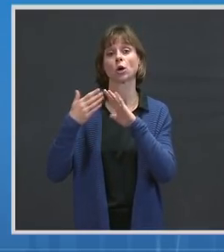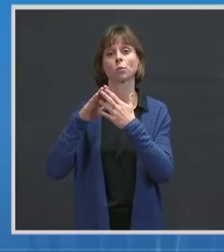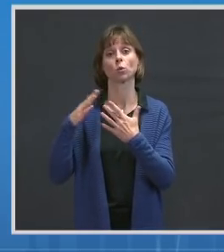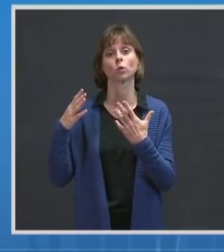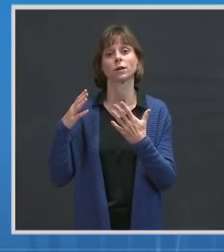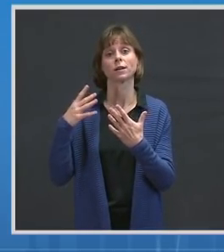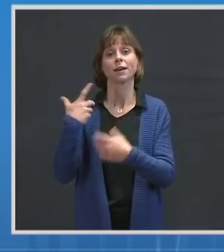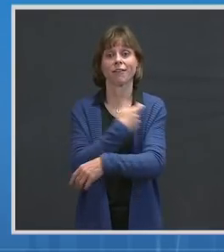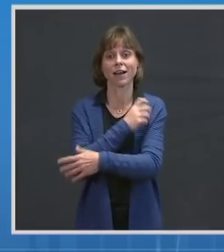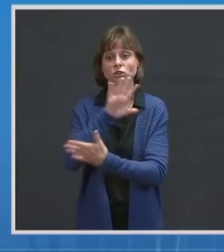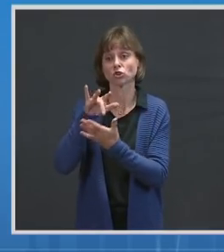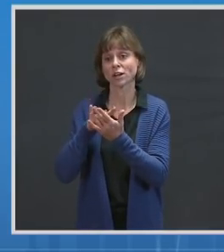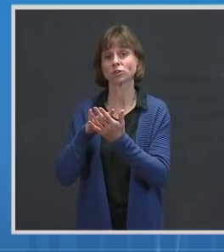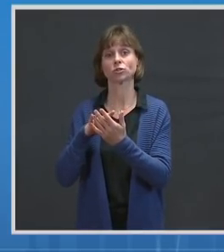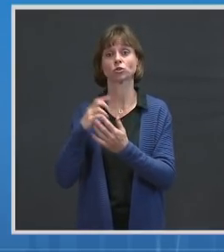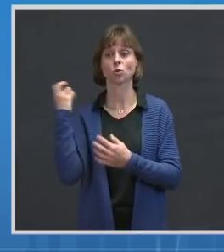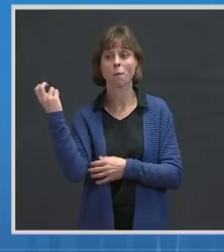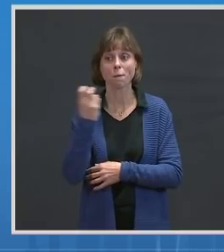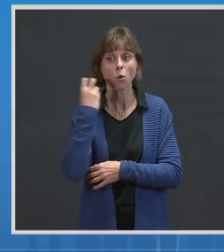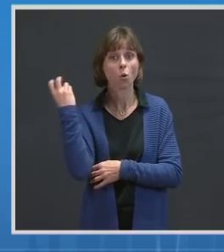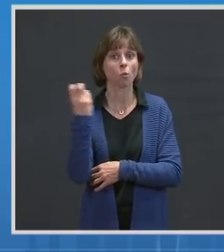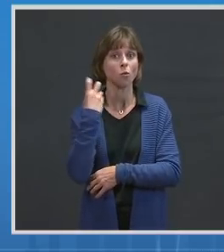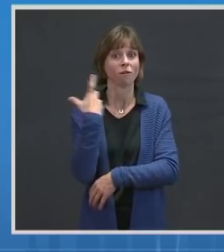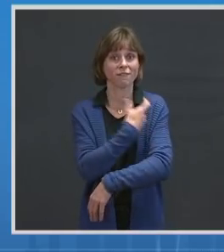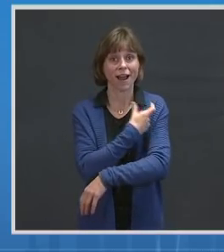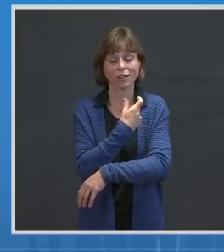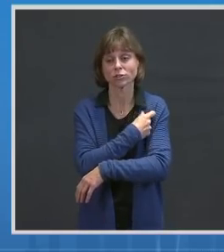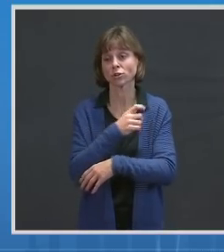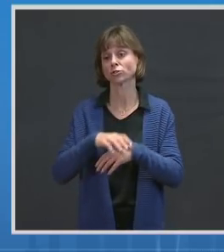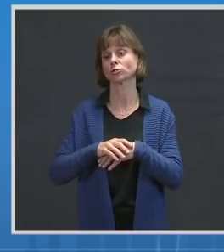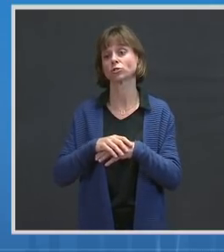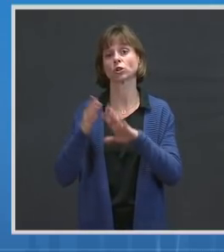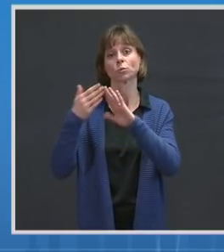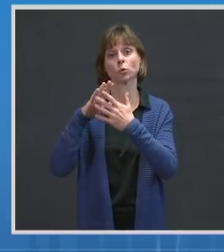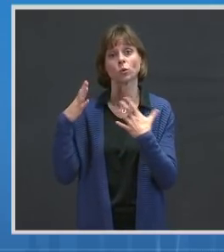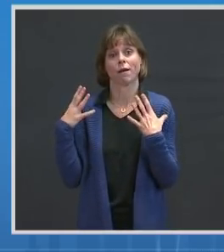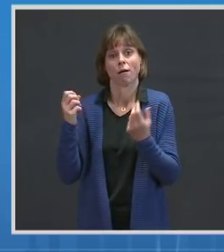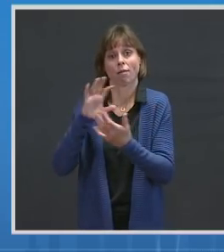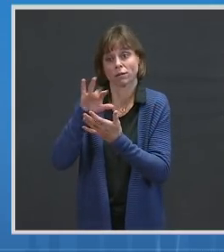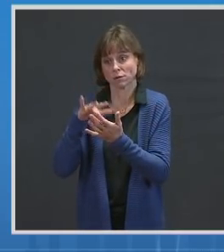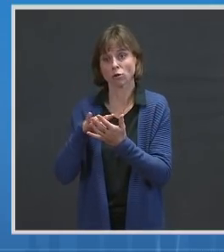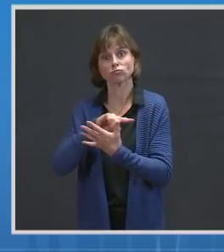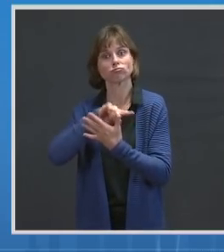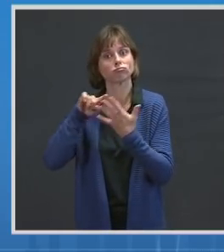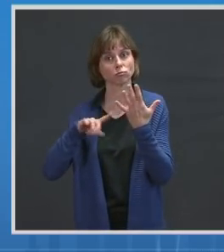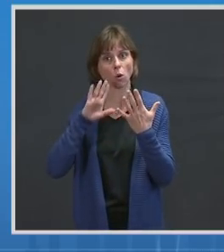and the mobile vaccination sites -- those are being executed to make sure we also reach the hardest hit.